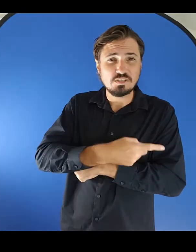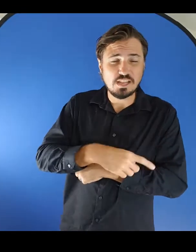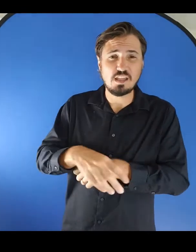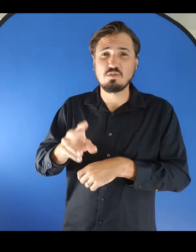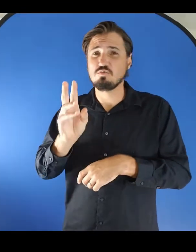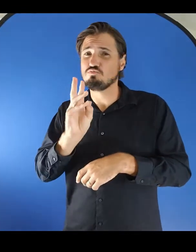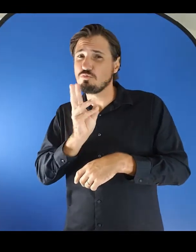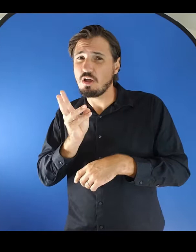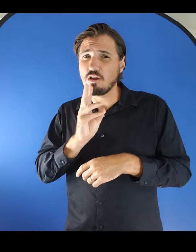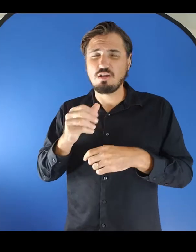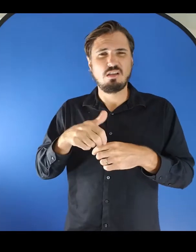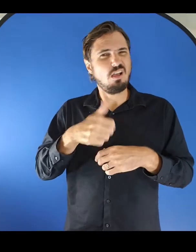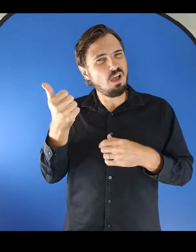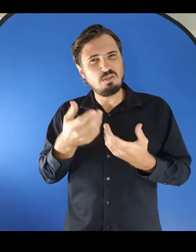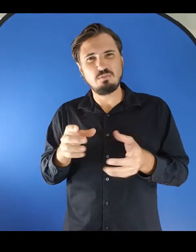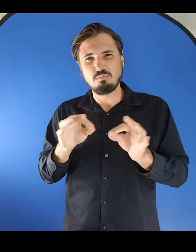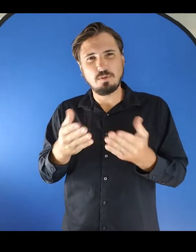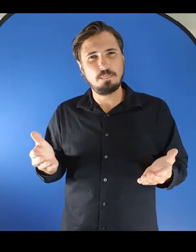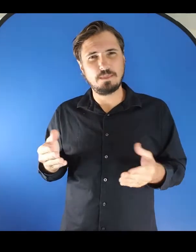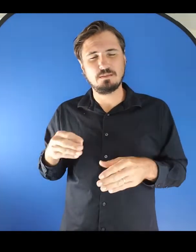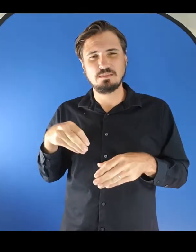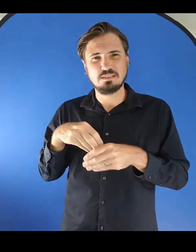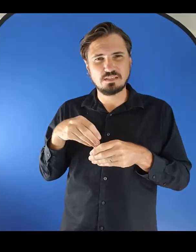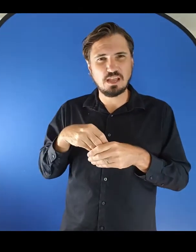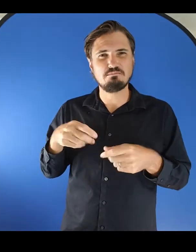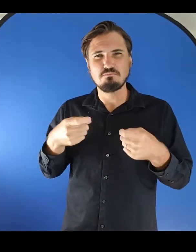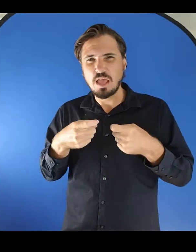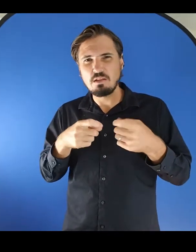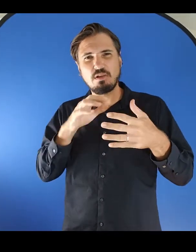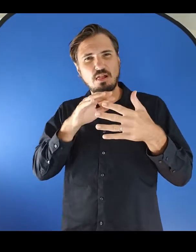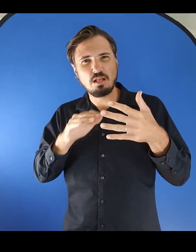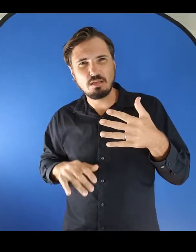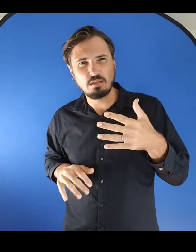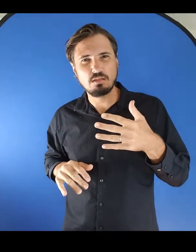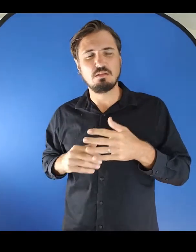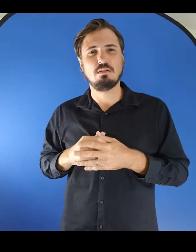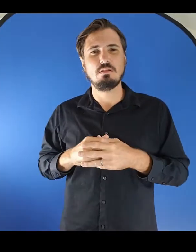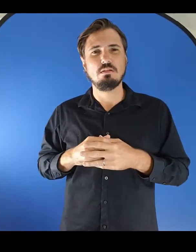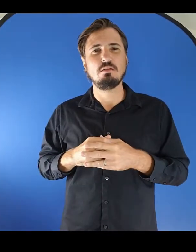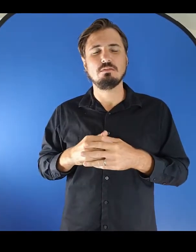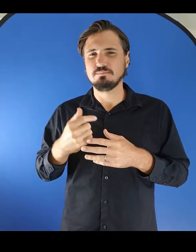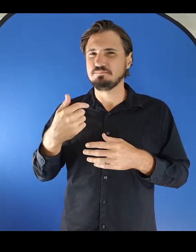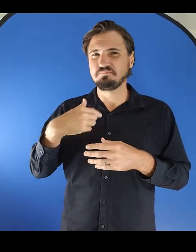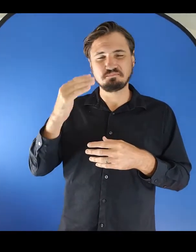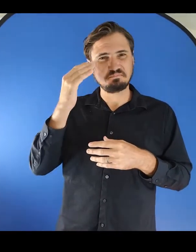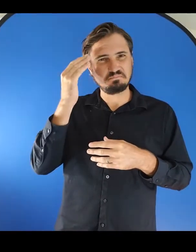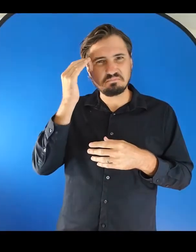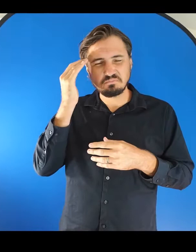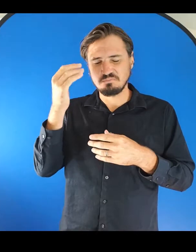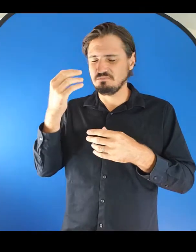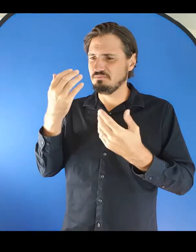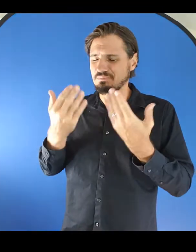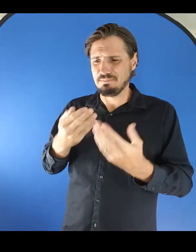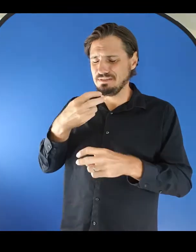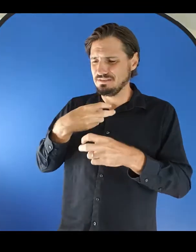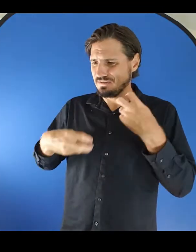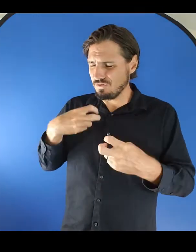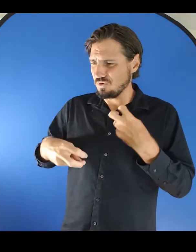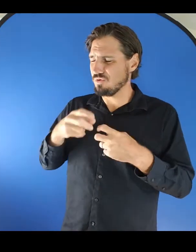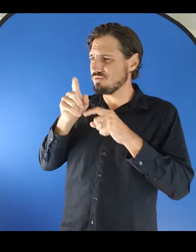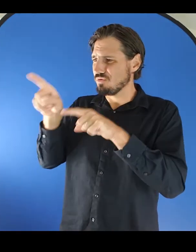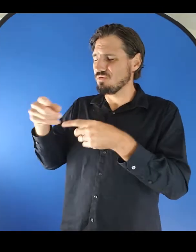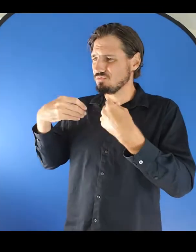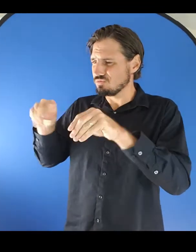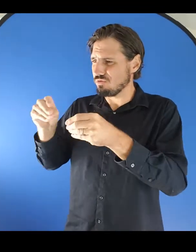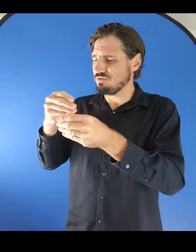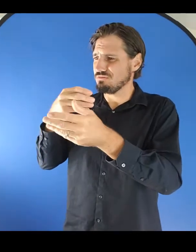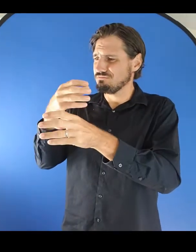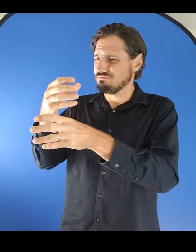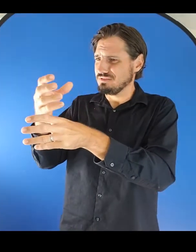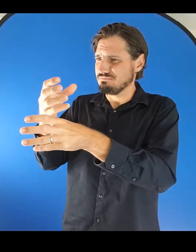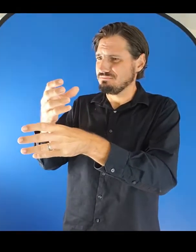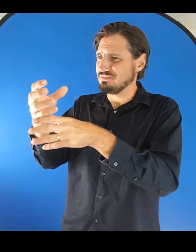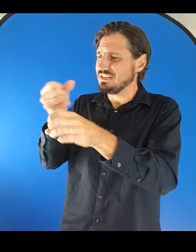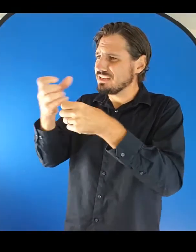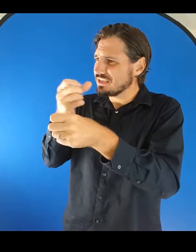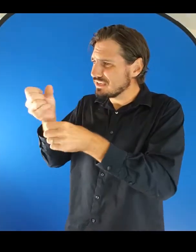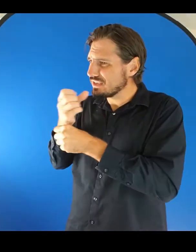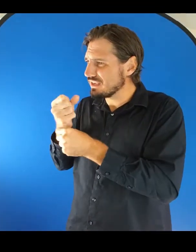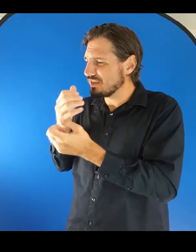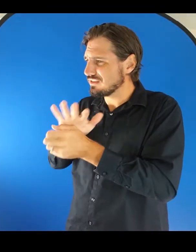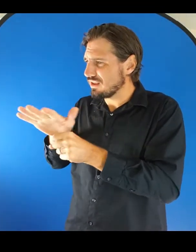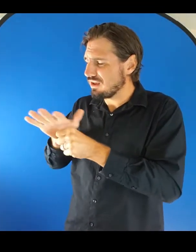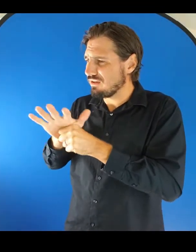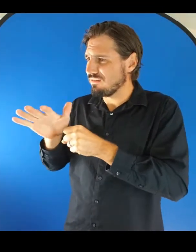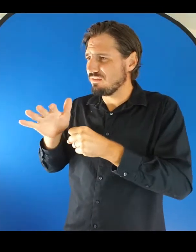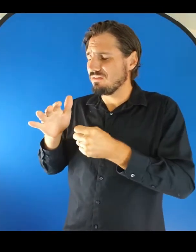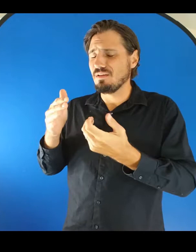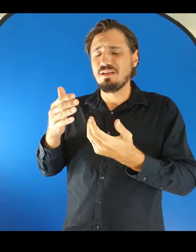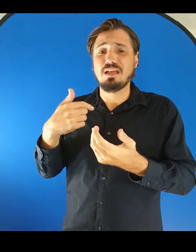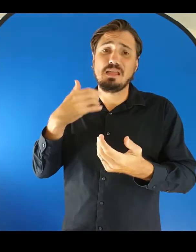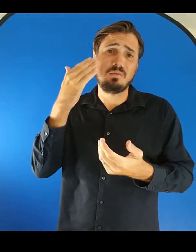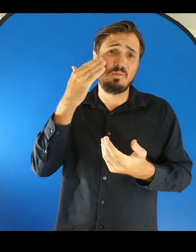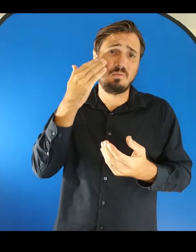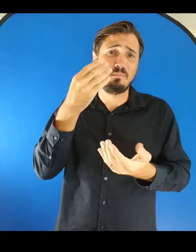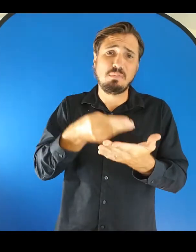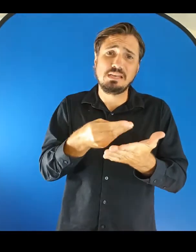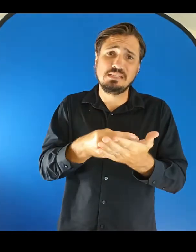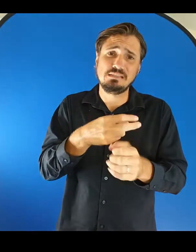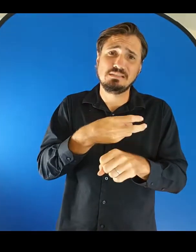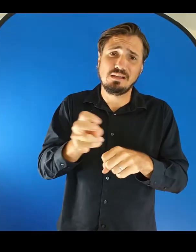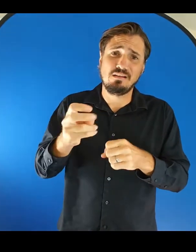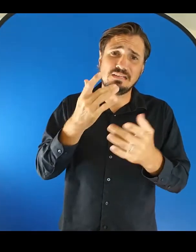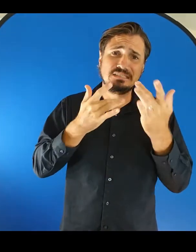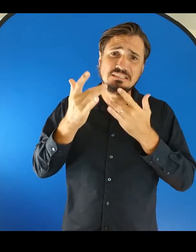Yes, during this pandemic, given the various challenges of supply in the stores and available funding, not everyone will be able to get a 14-day supply kit, but do the best you can.